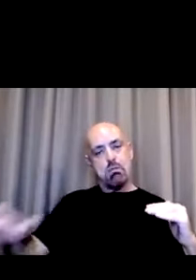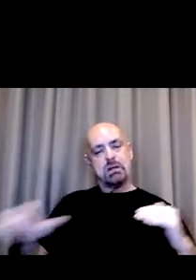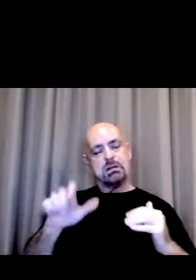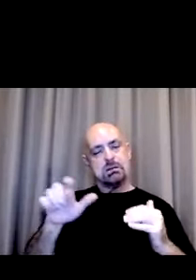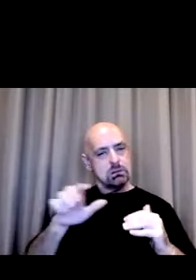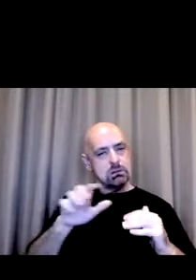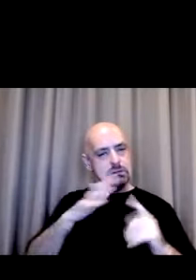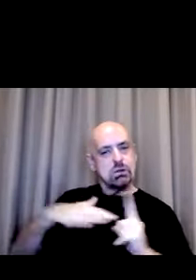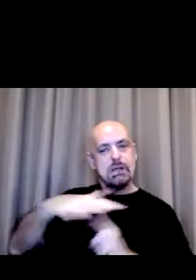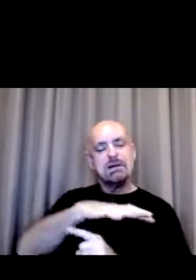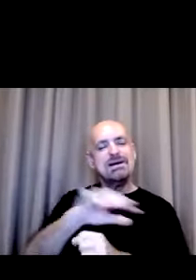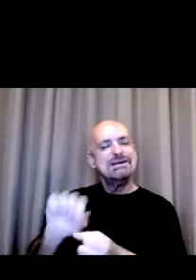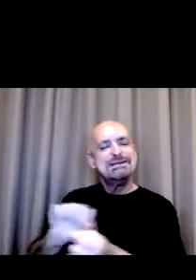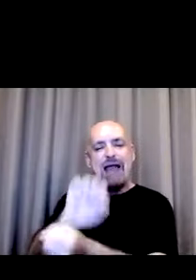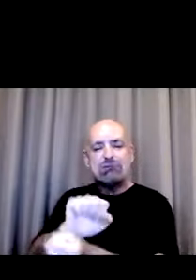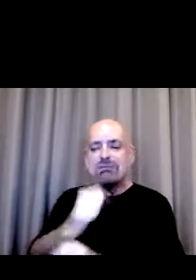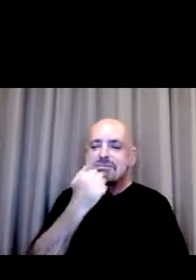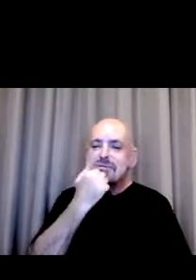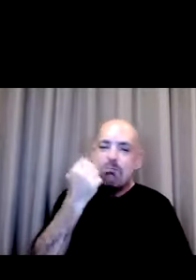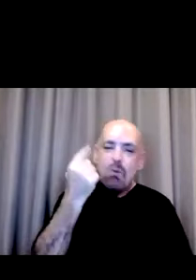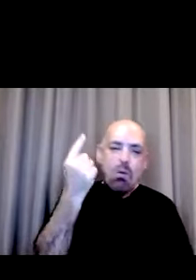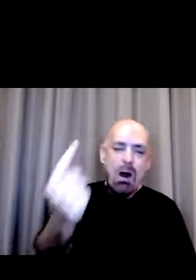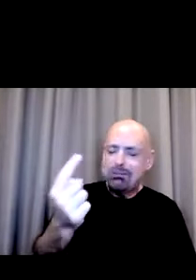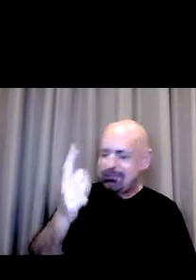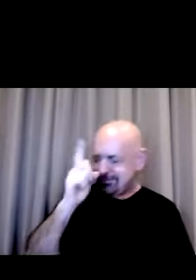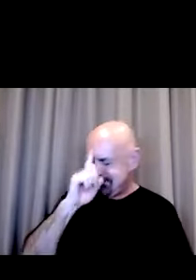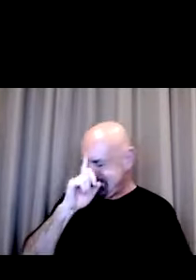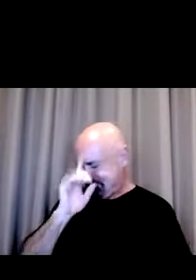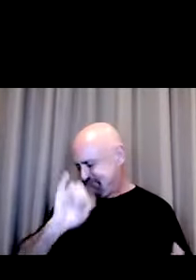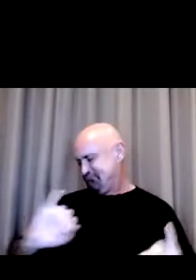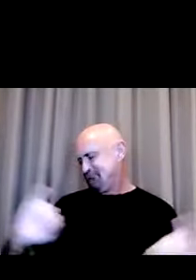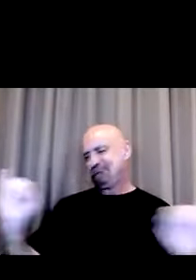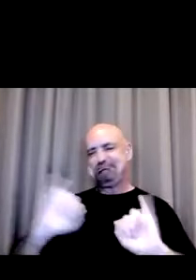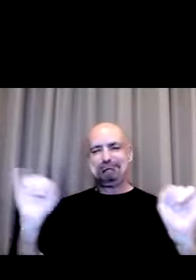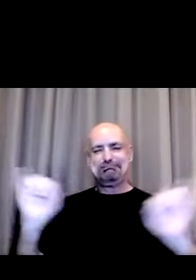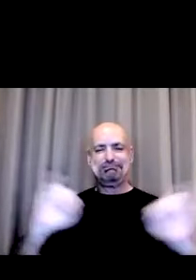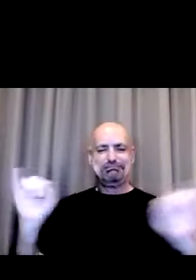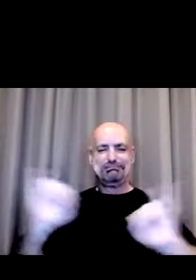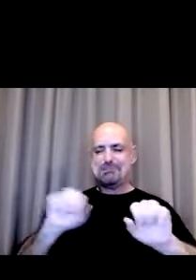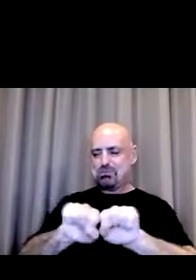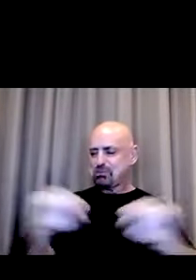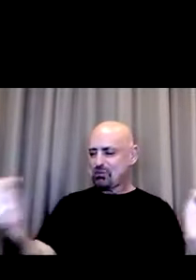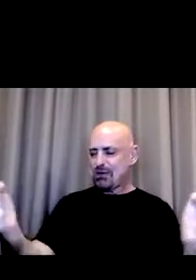acceptable to keep some people enslaved while the manding self governing